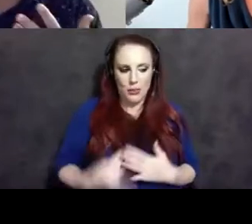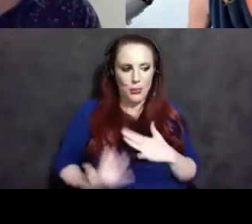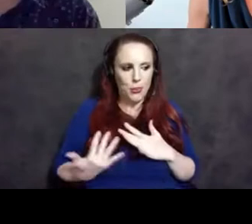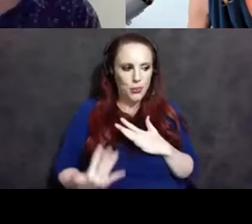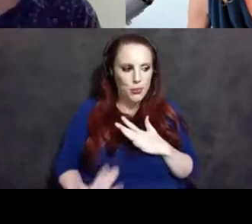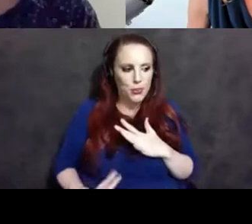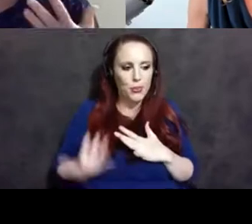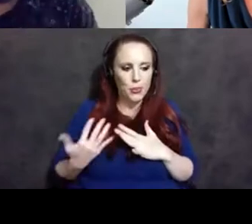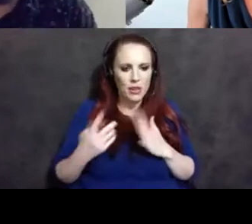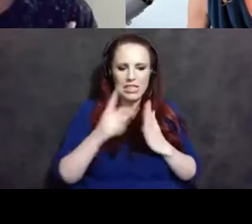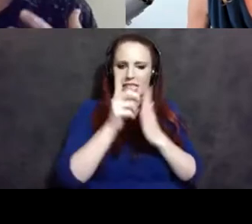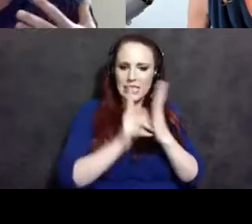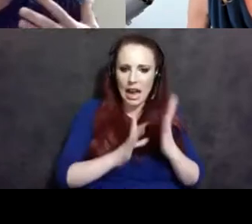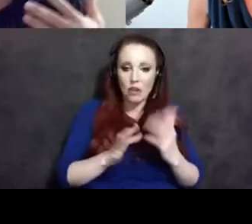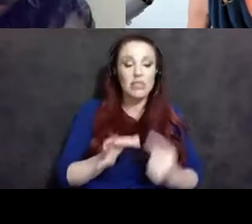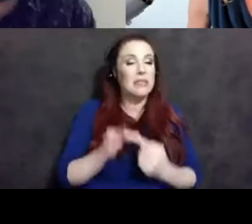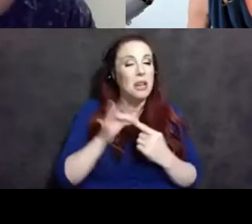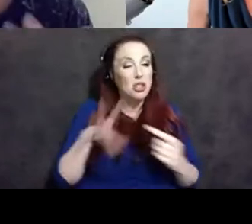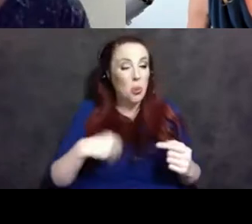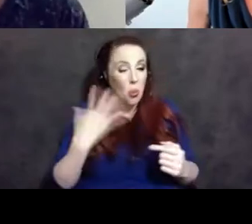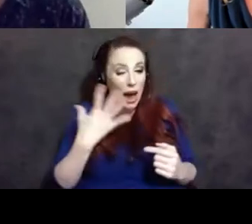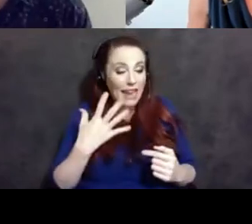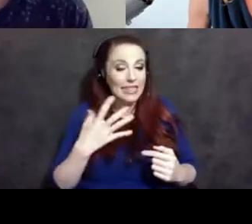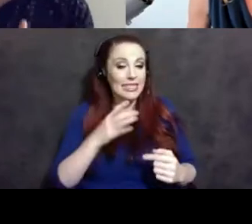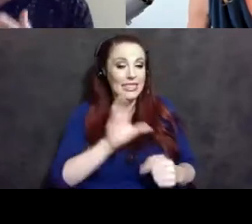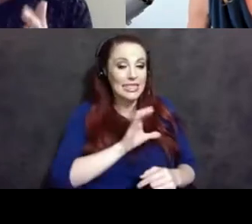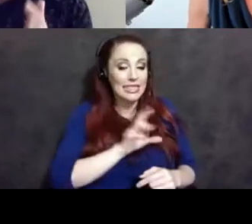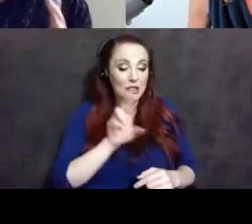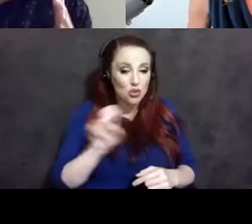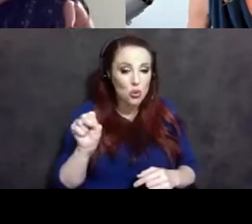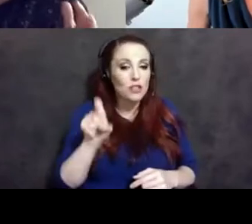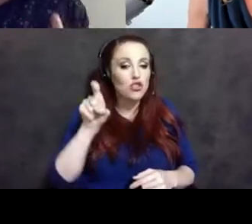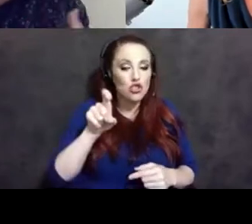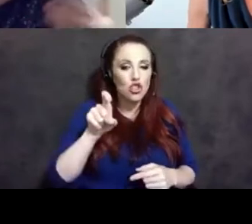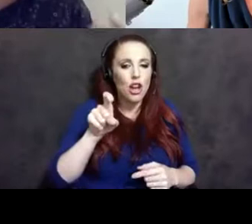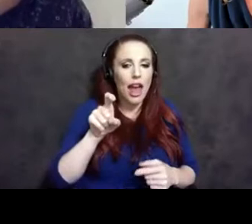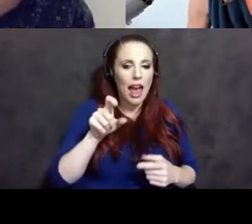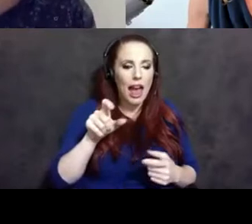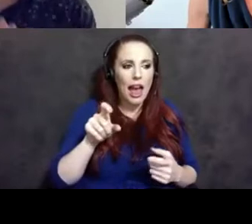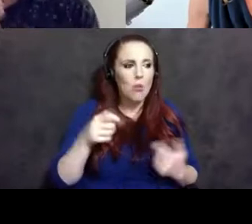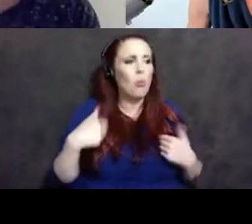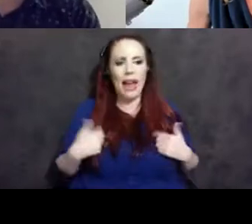should, especially white citizens of the US, have less and less things at risk.